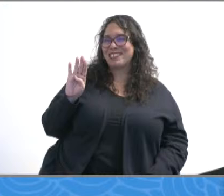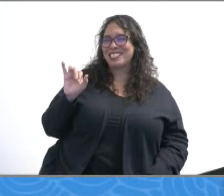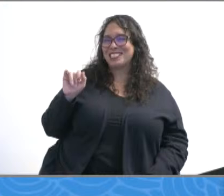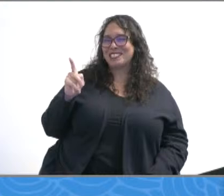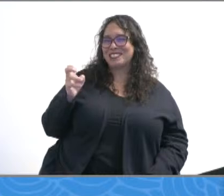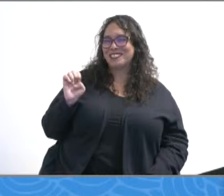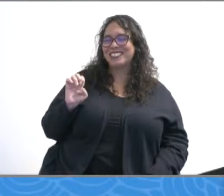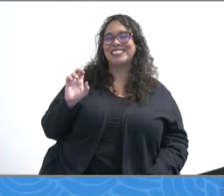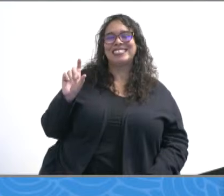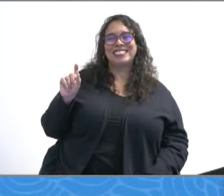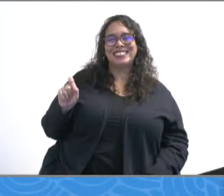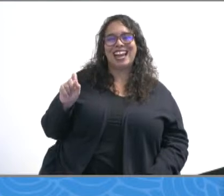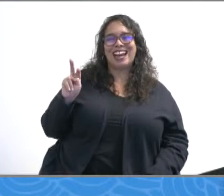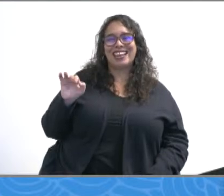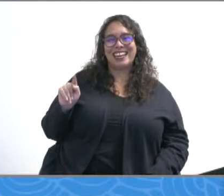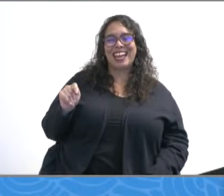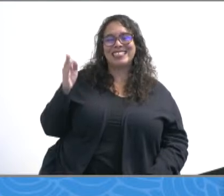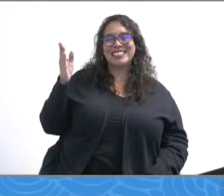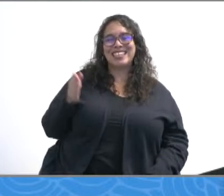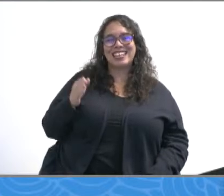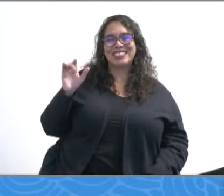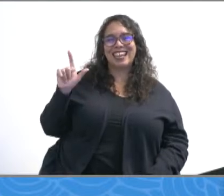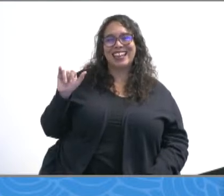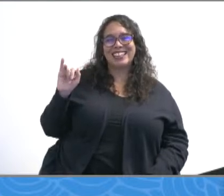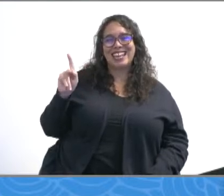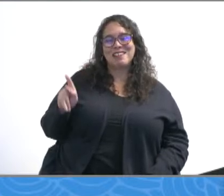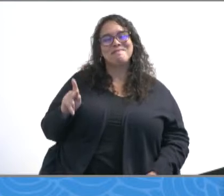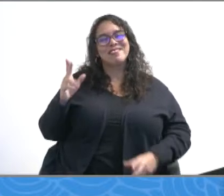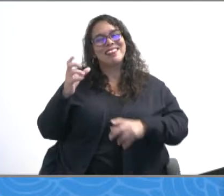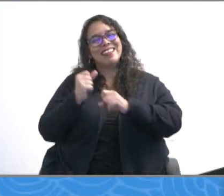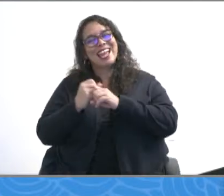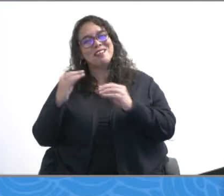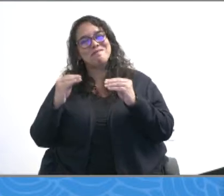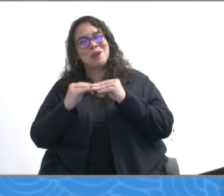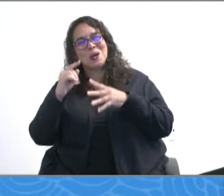where you can get more detailed information. But let me just summarize